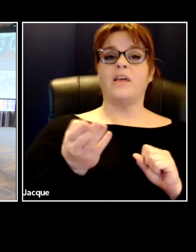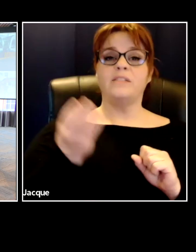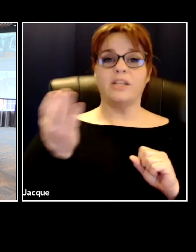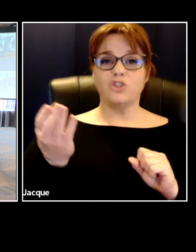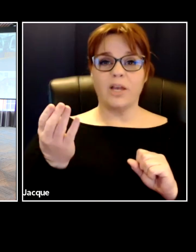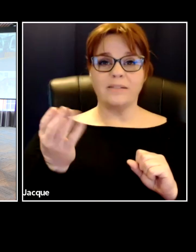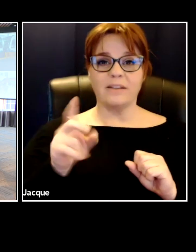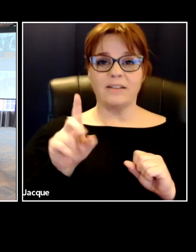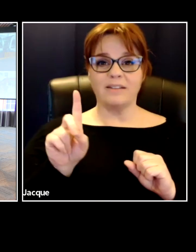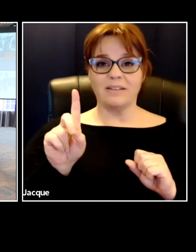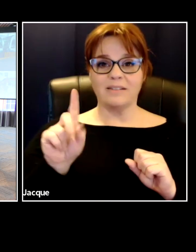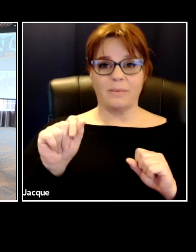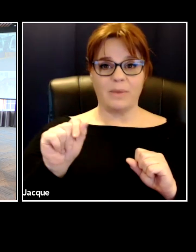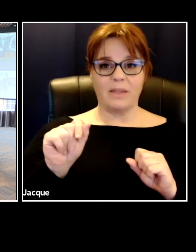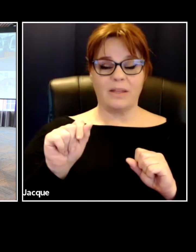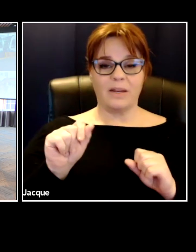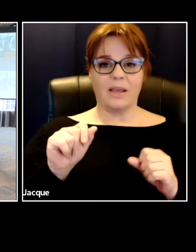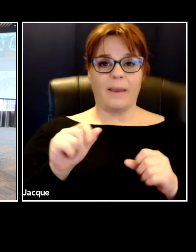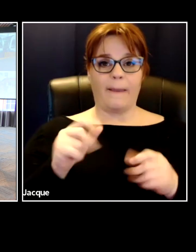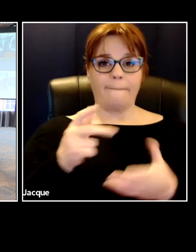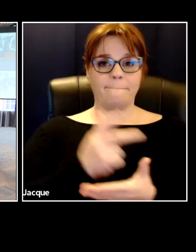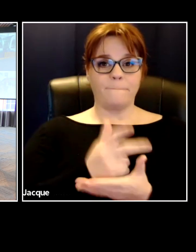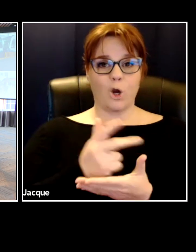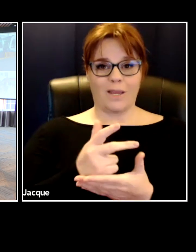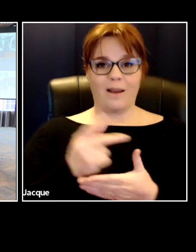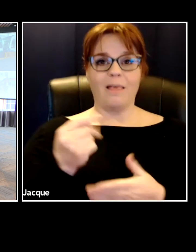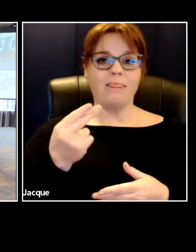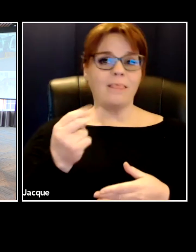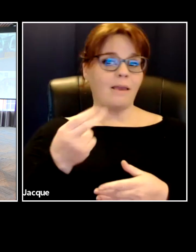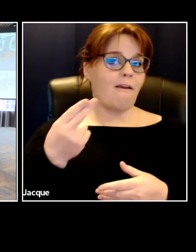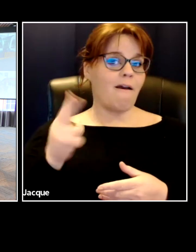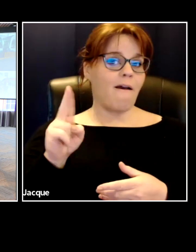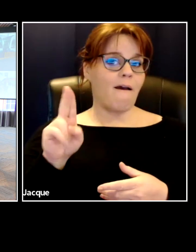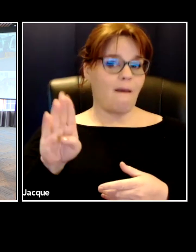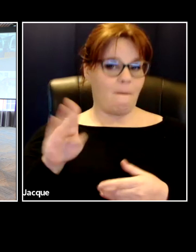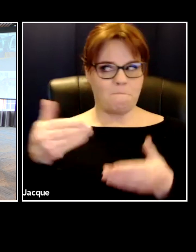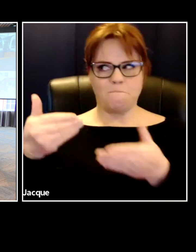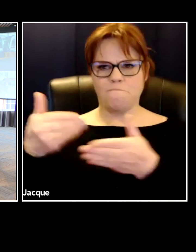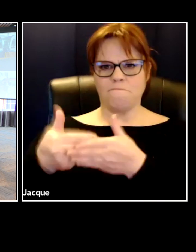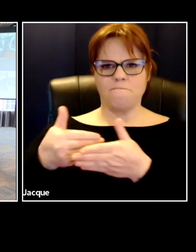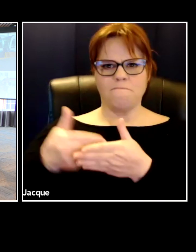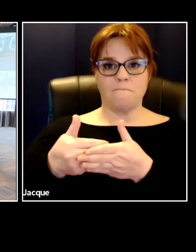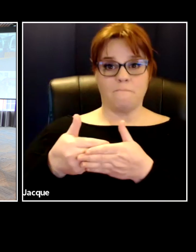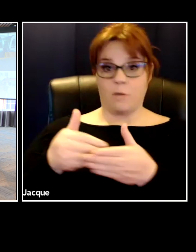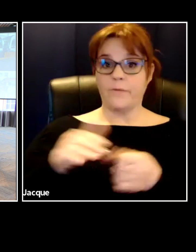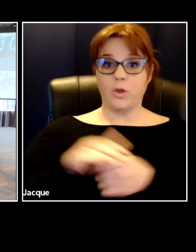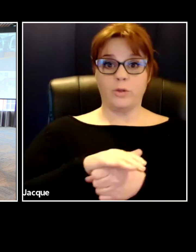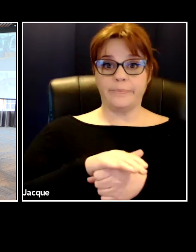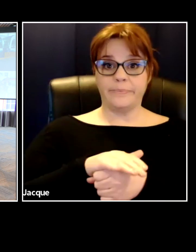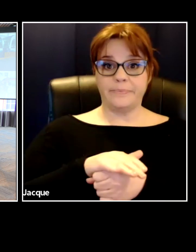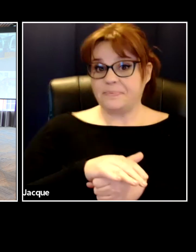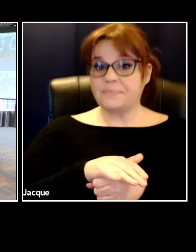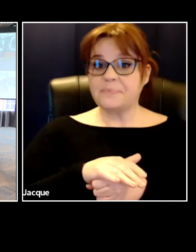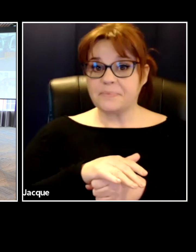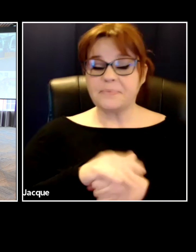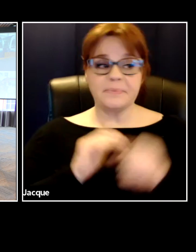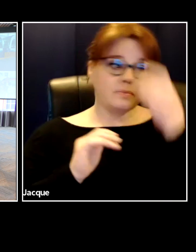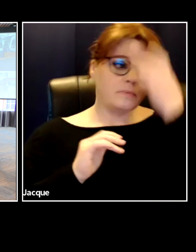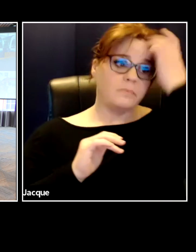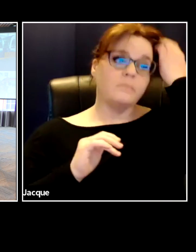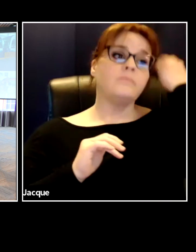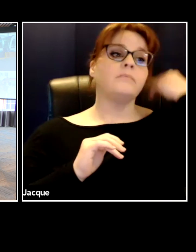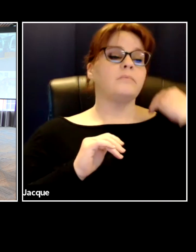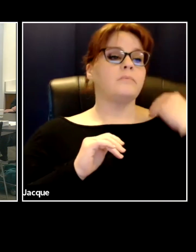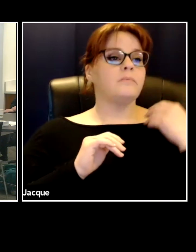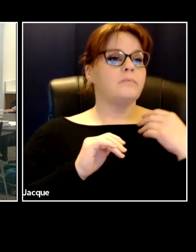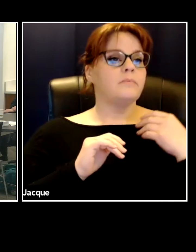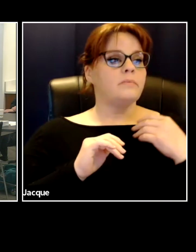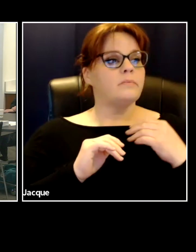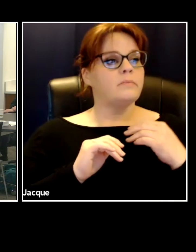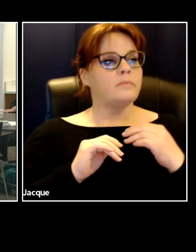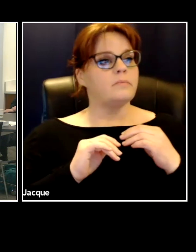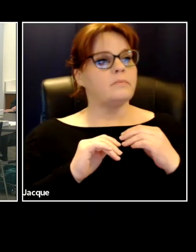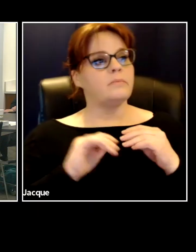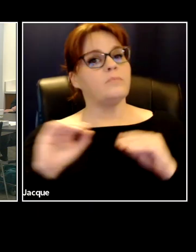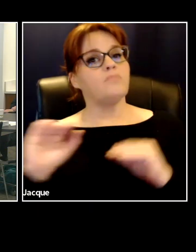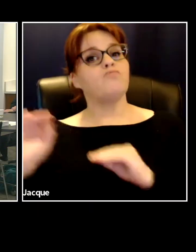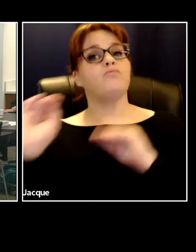parking the hub which is uh closer by uh was full. So, I went to the other lot um but there's